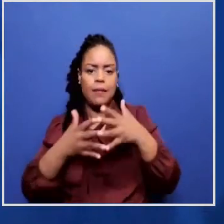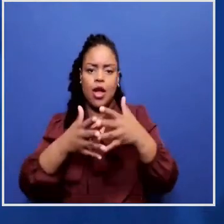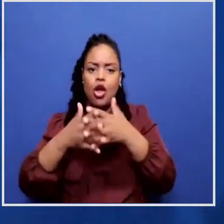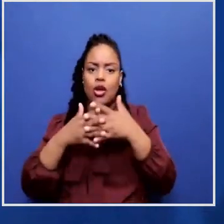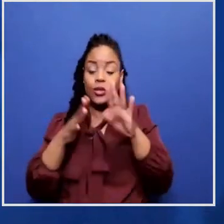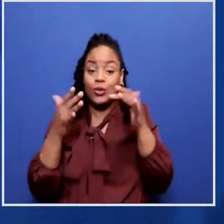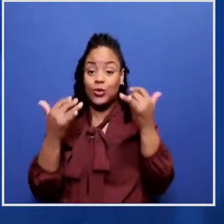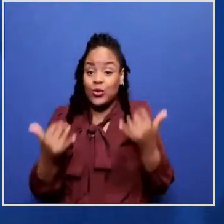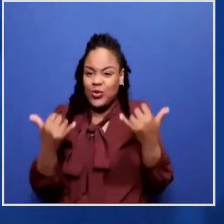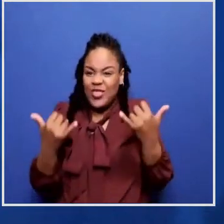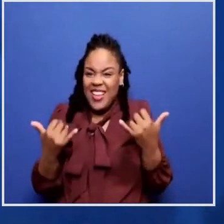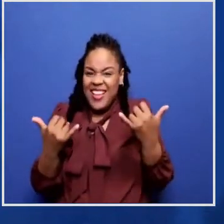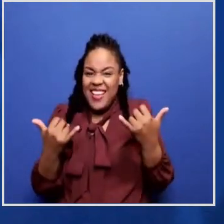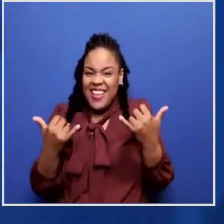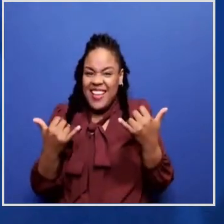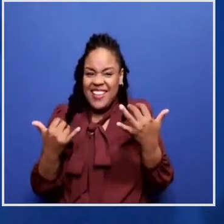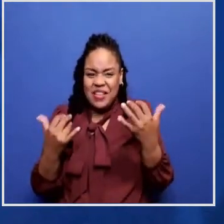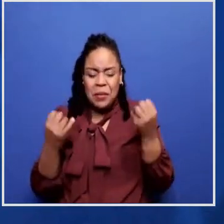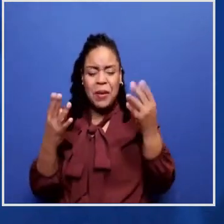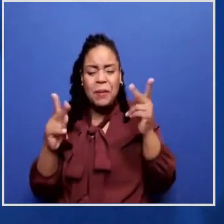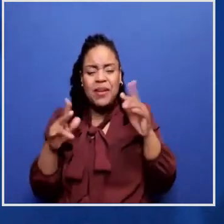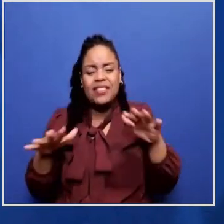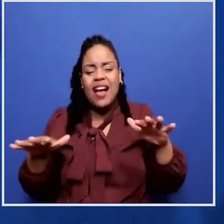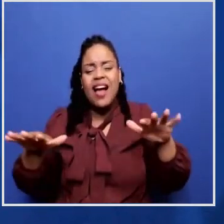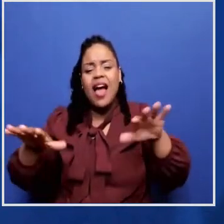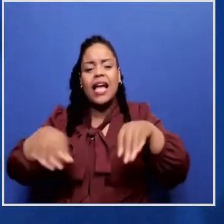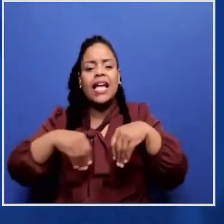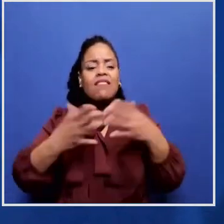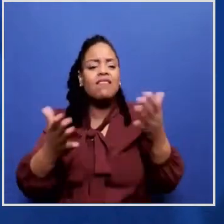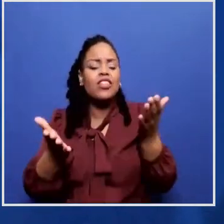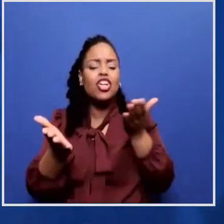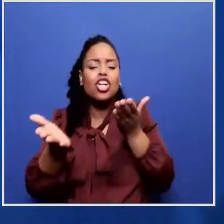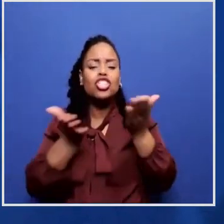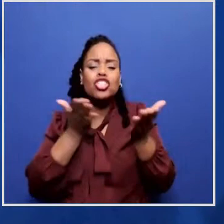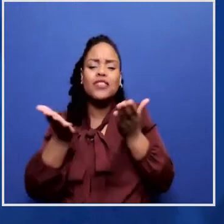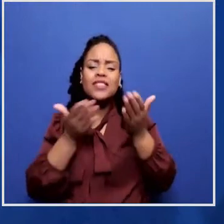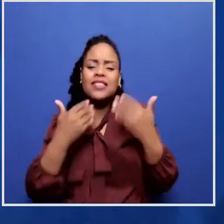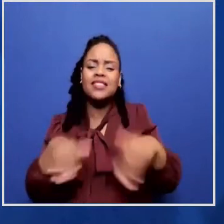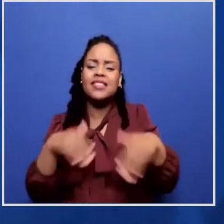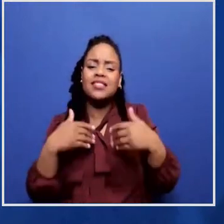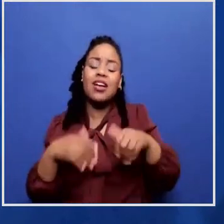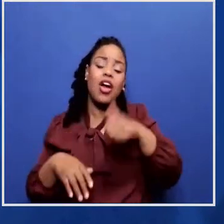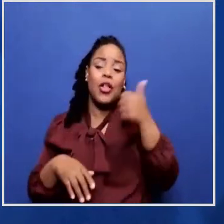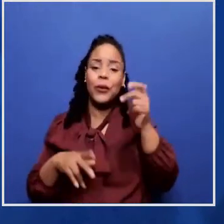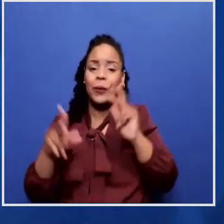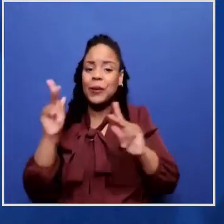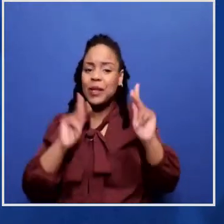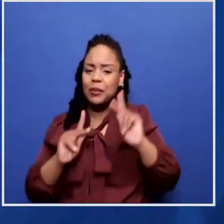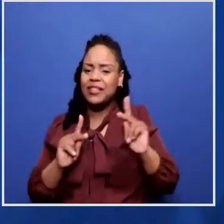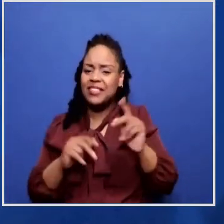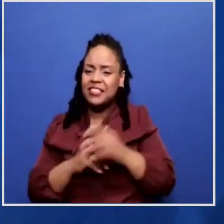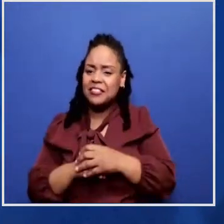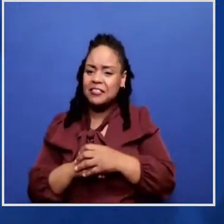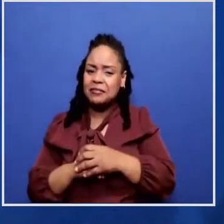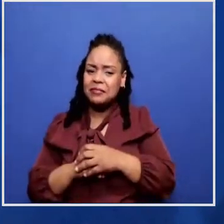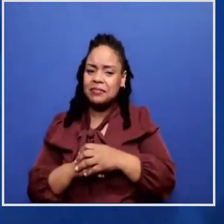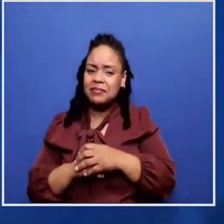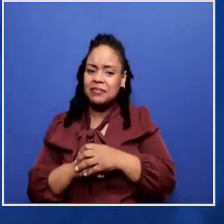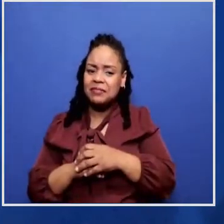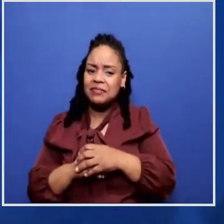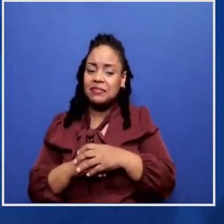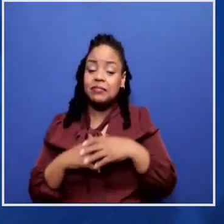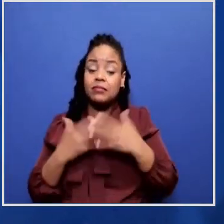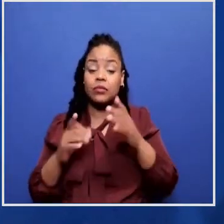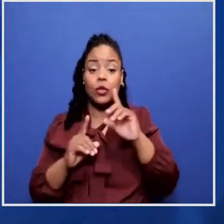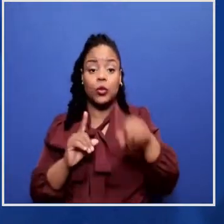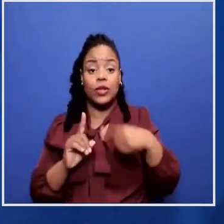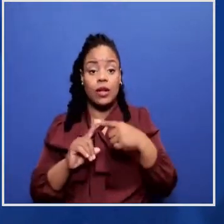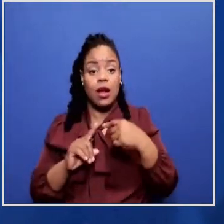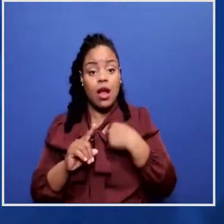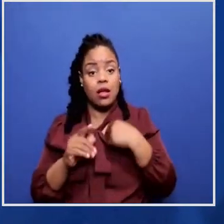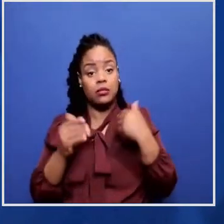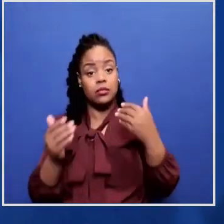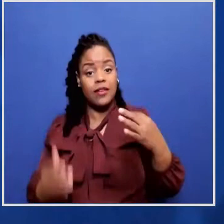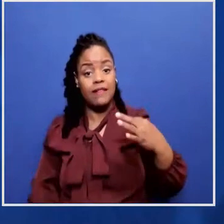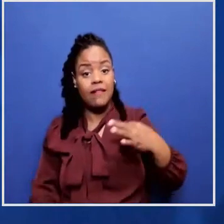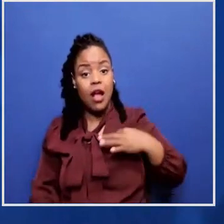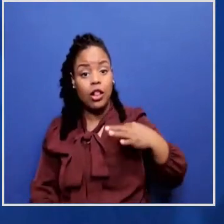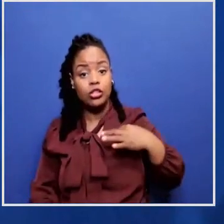TODAY.